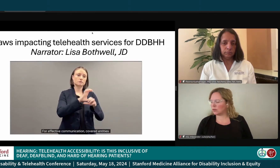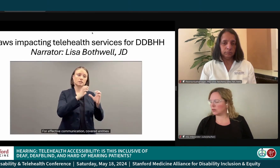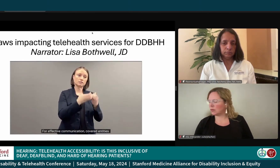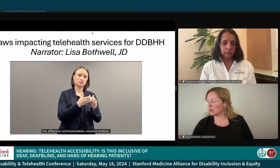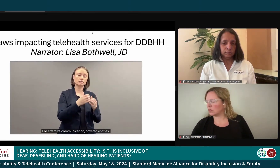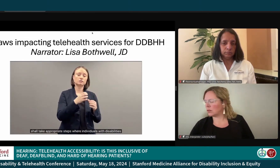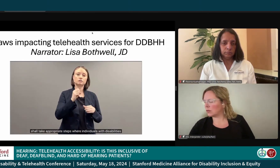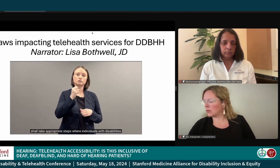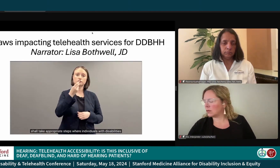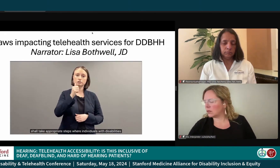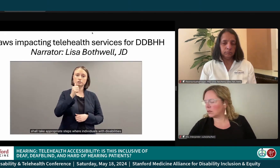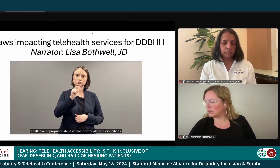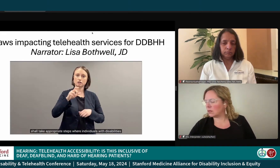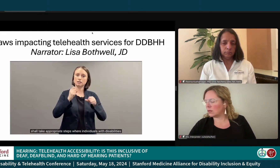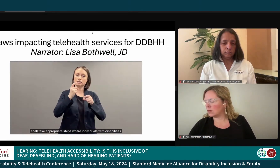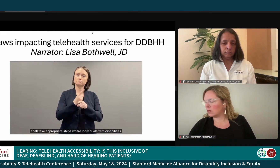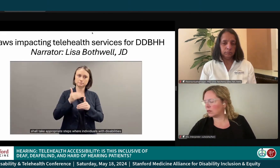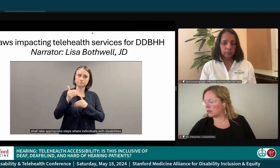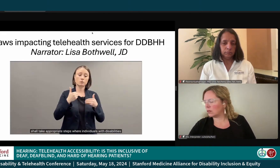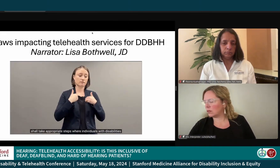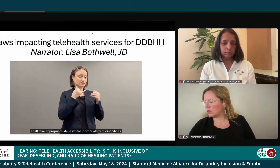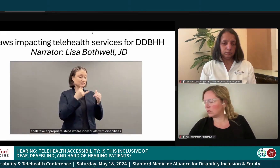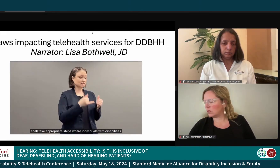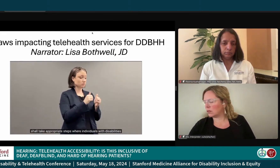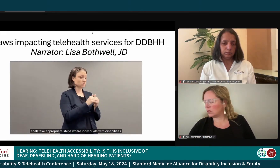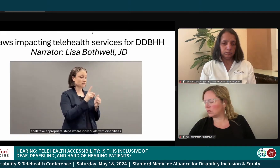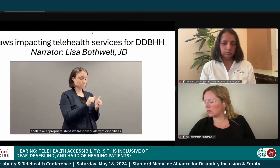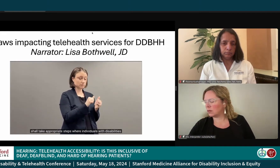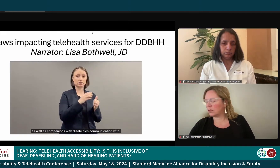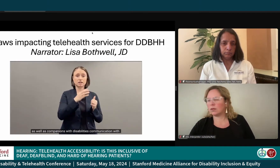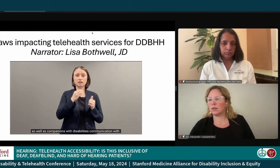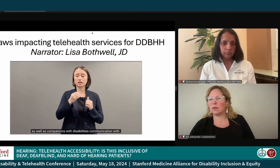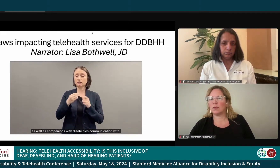covered shall be appropriate steps with individuals and disabilities as well as